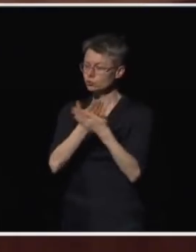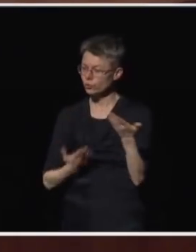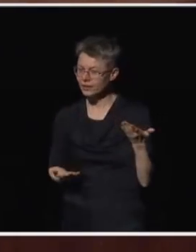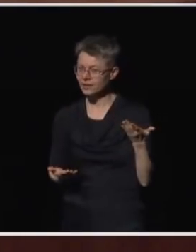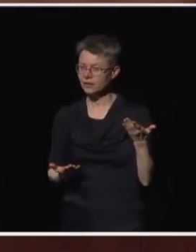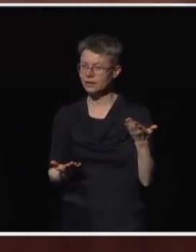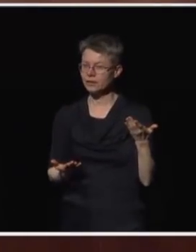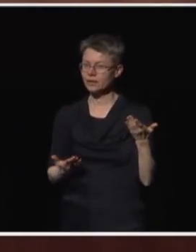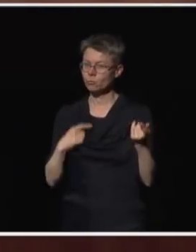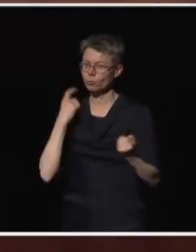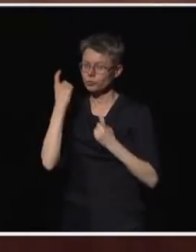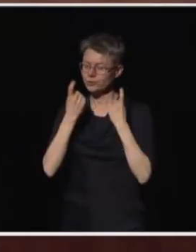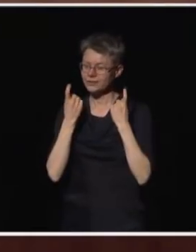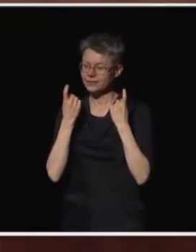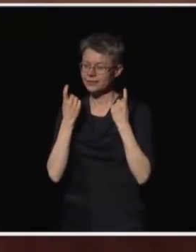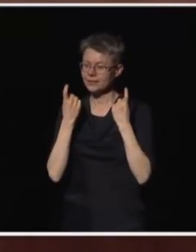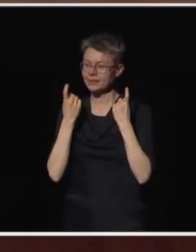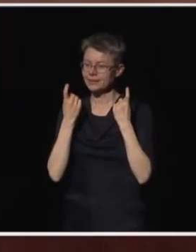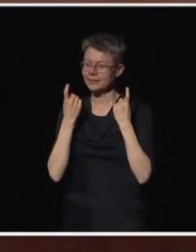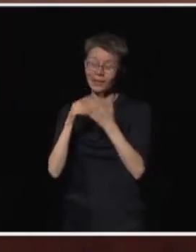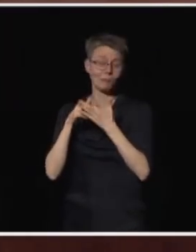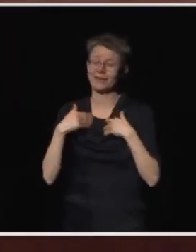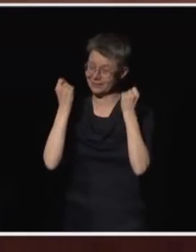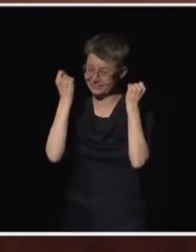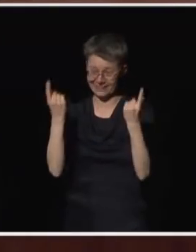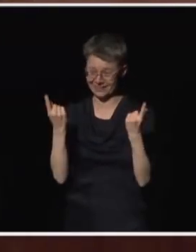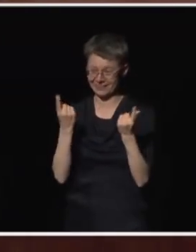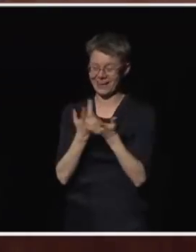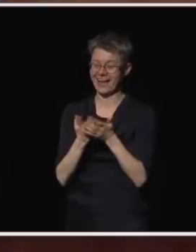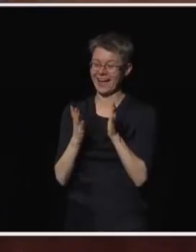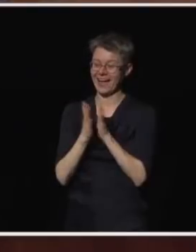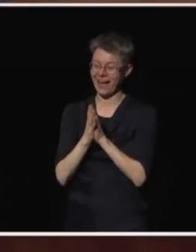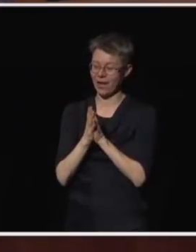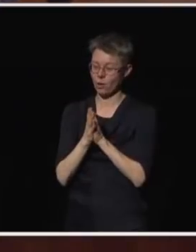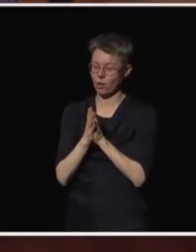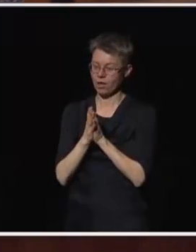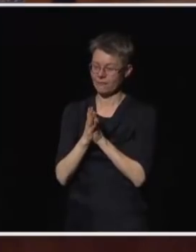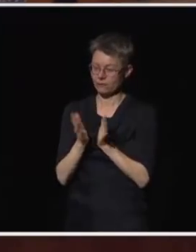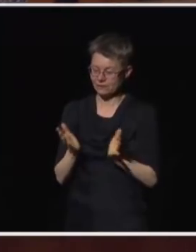And I'm wondering, like -- help me understand how that was nurtured in your childhood